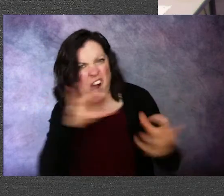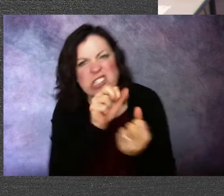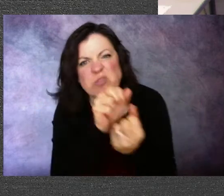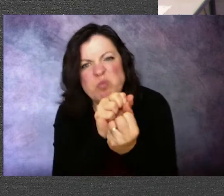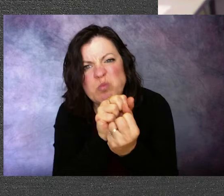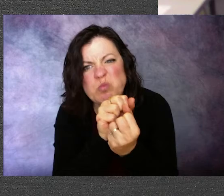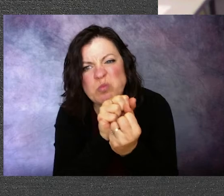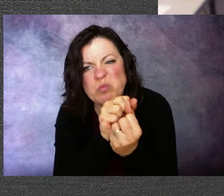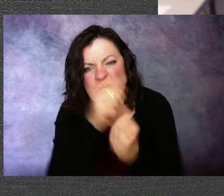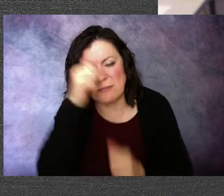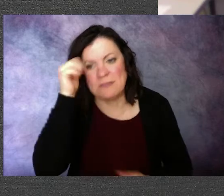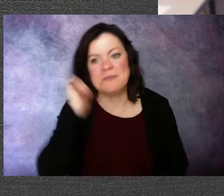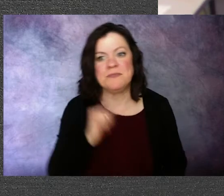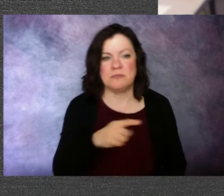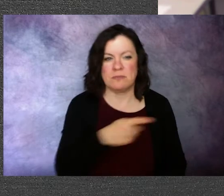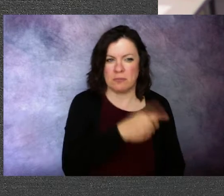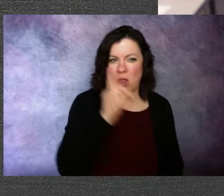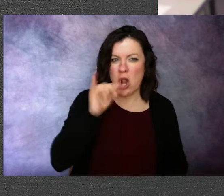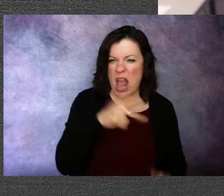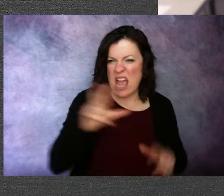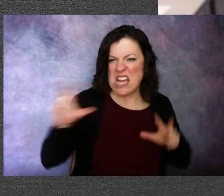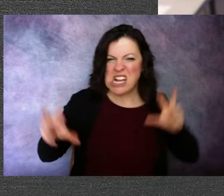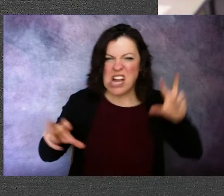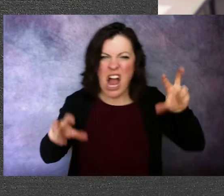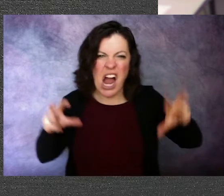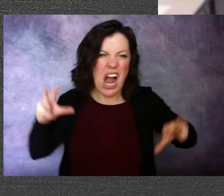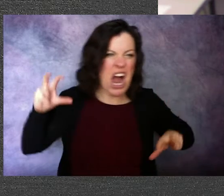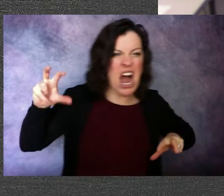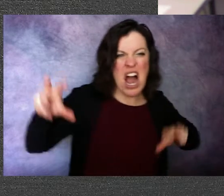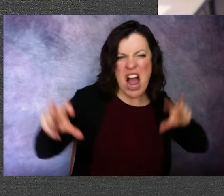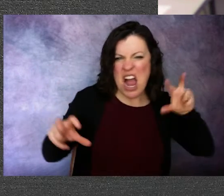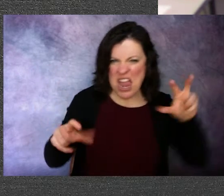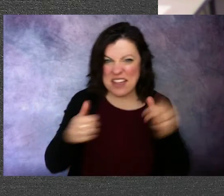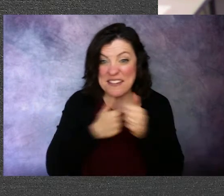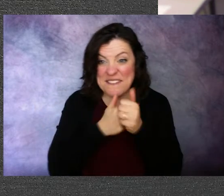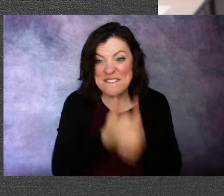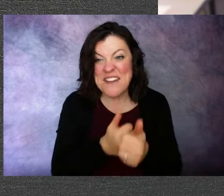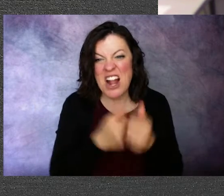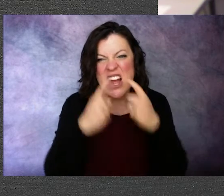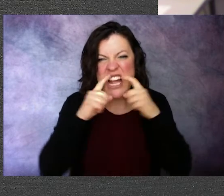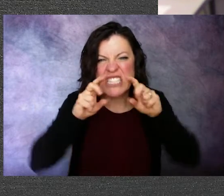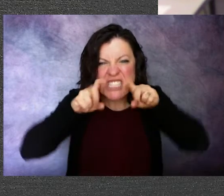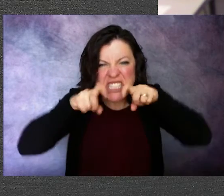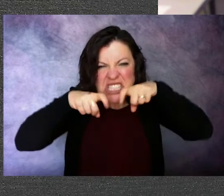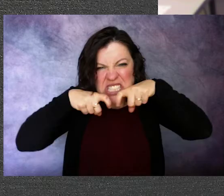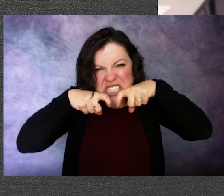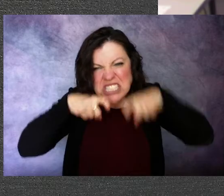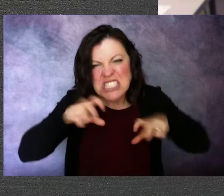All right, you ready to look fierce like a T-Rex? Get your claws out and your teeth. Roar.